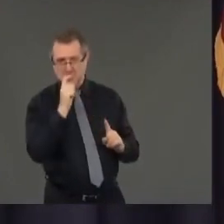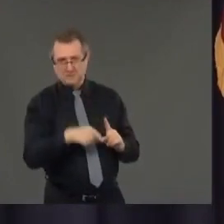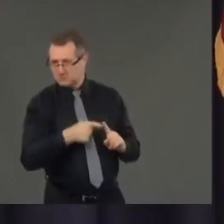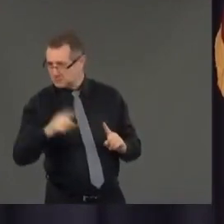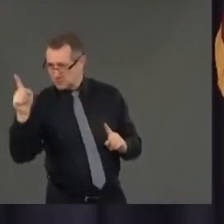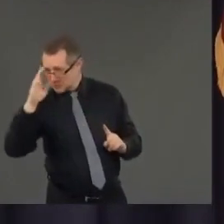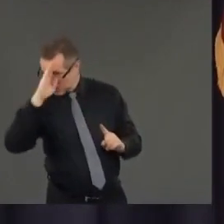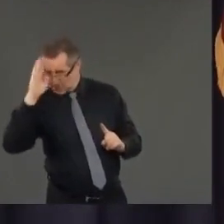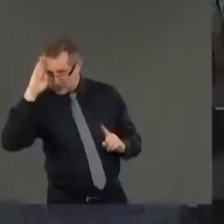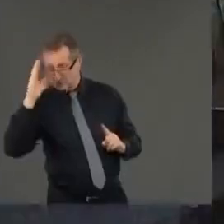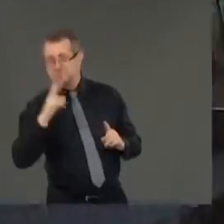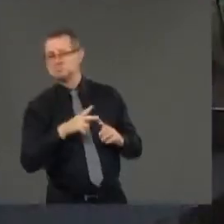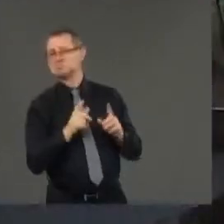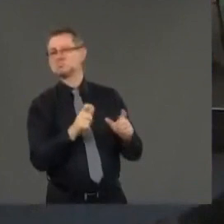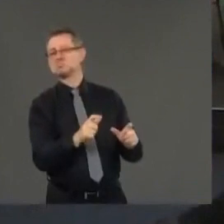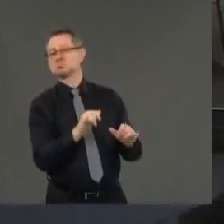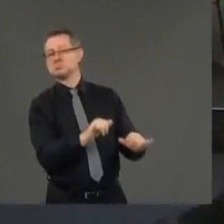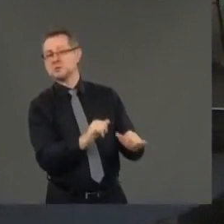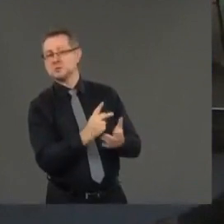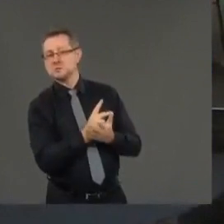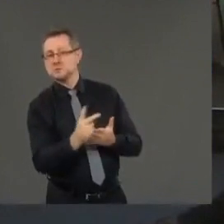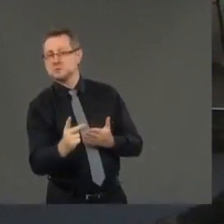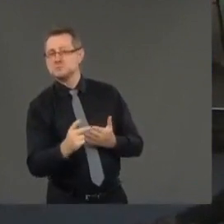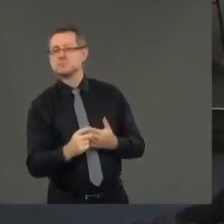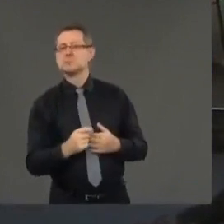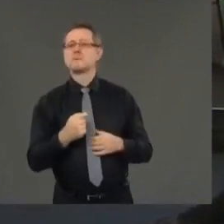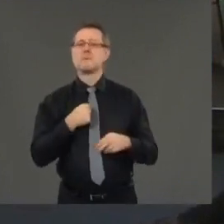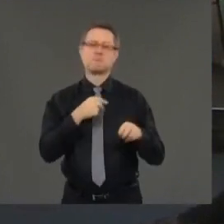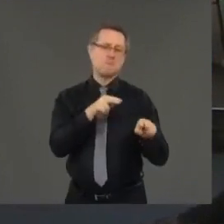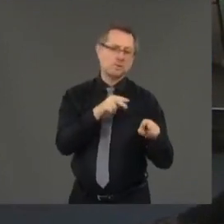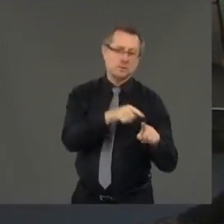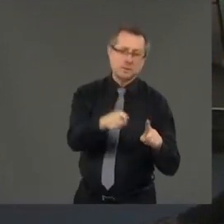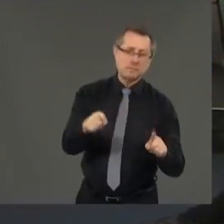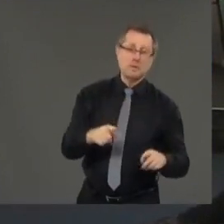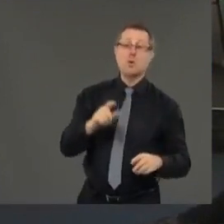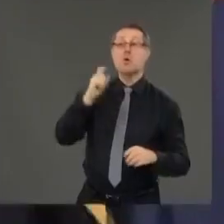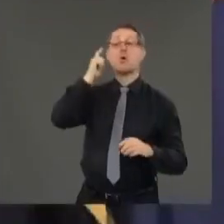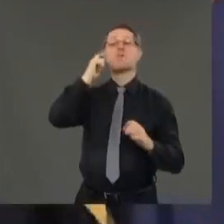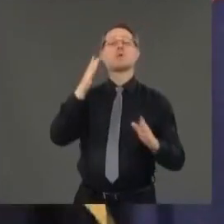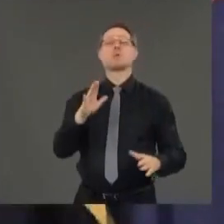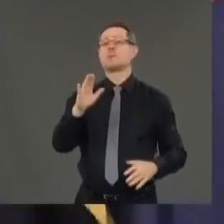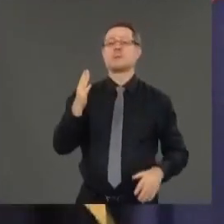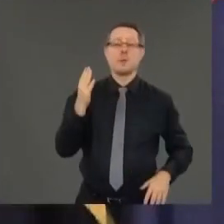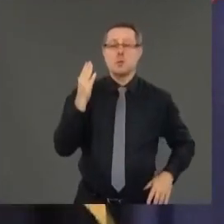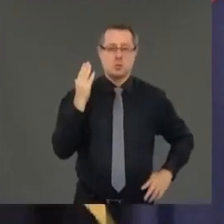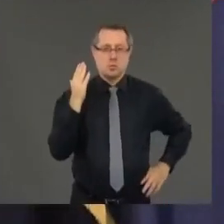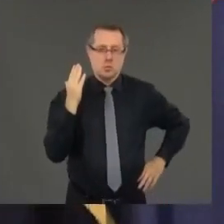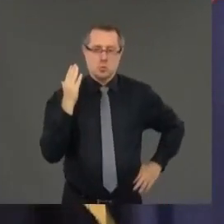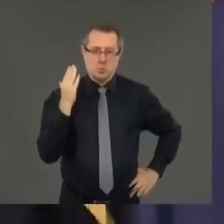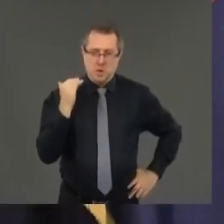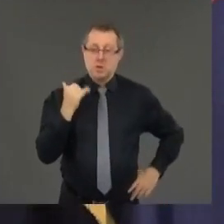TONY, CORRECT ME IF I'M WRONG, THEY WERE ASYMPTOMATIC THEY DIDN'T THINK THAT WAS NECESSARY OR THEN QUARANTINE AND DAILY